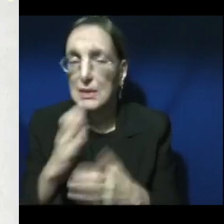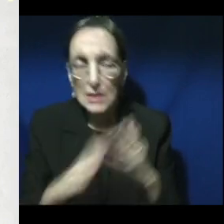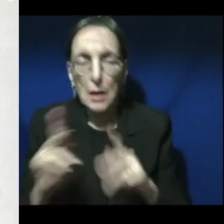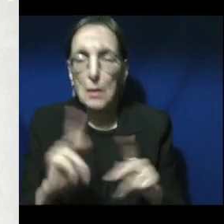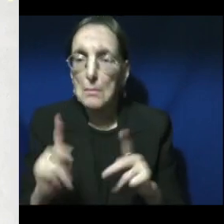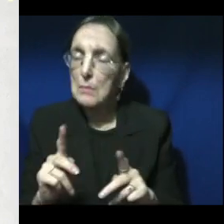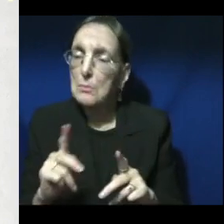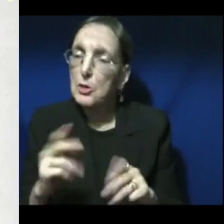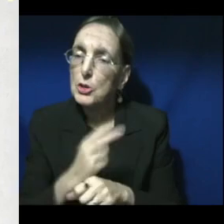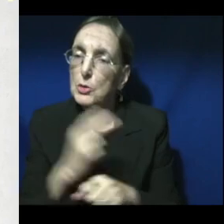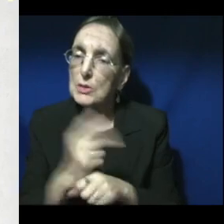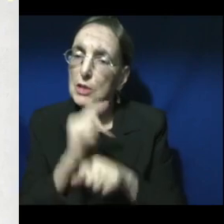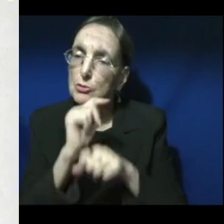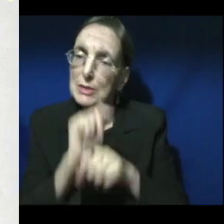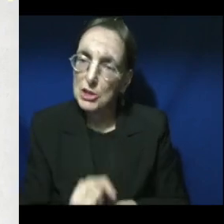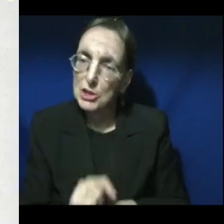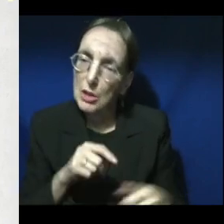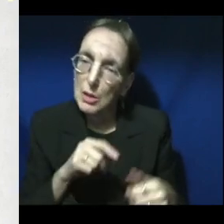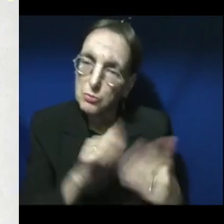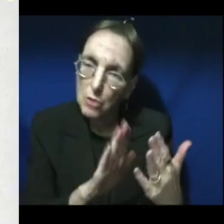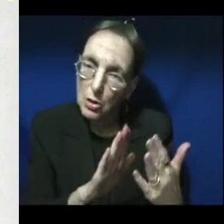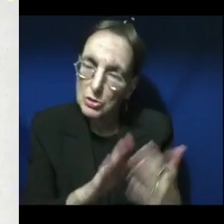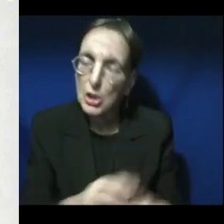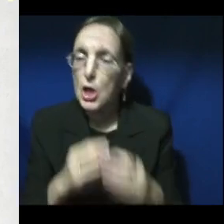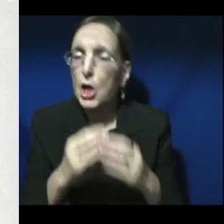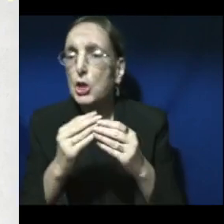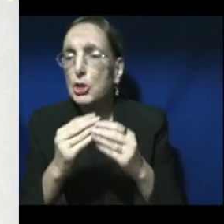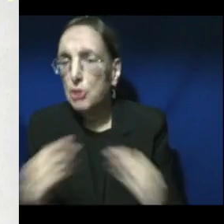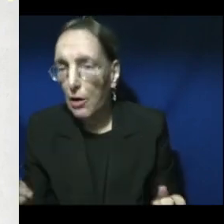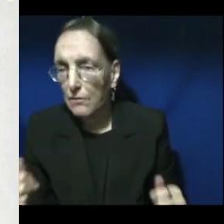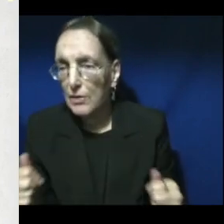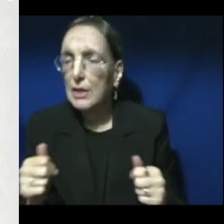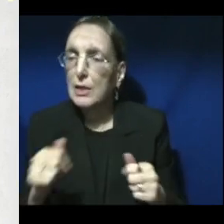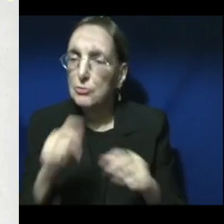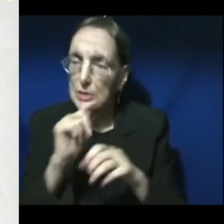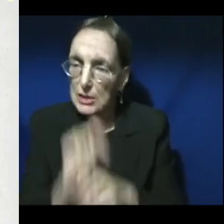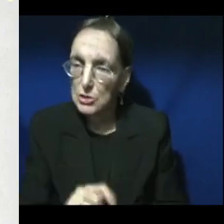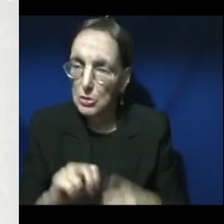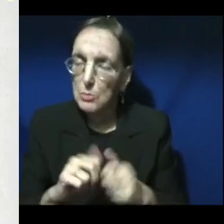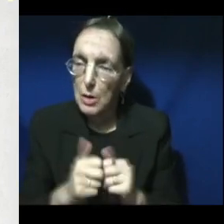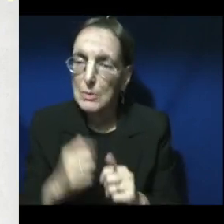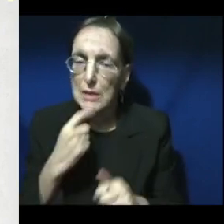a tough problem, we often say, “What should I do?” But for half the people, the scientists